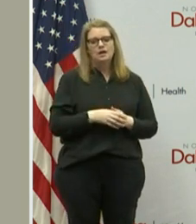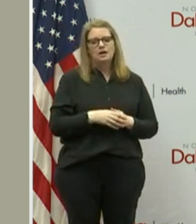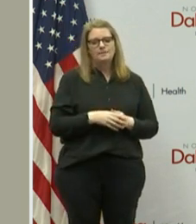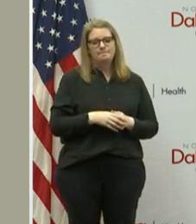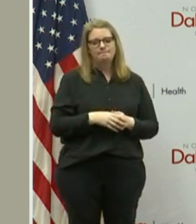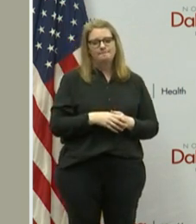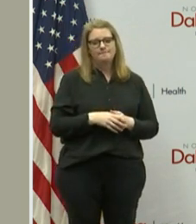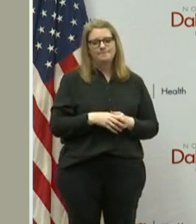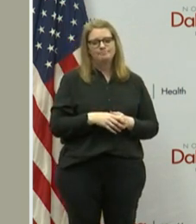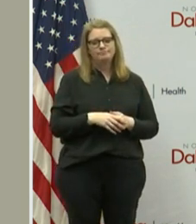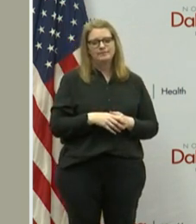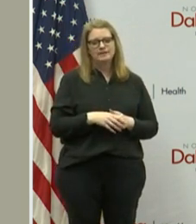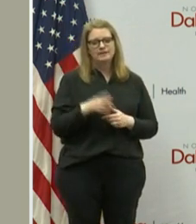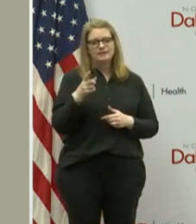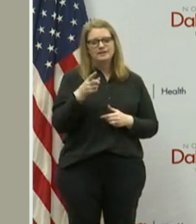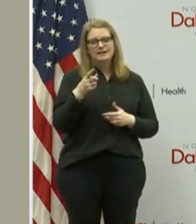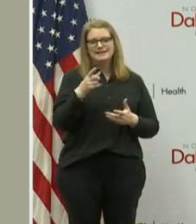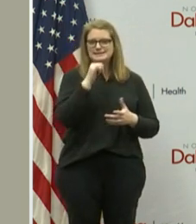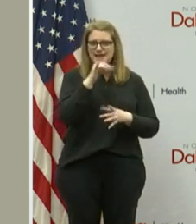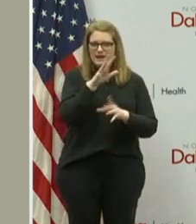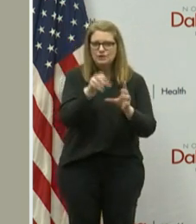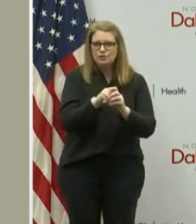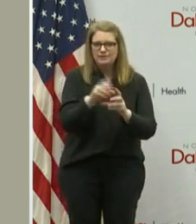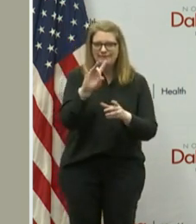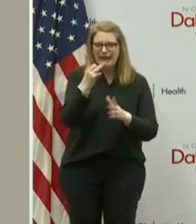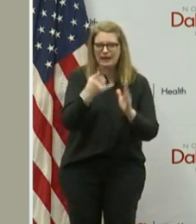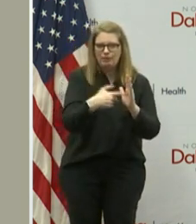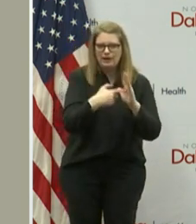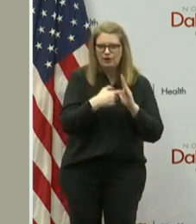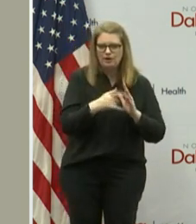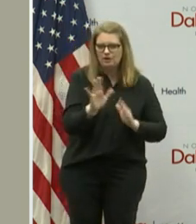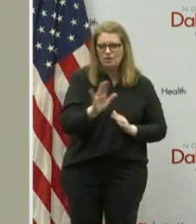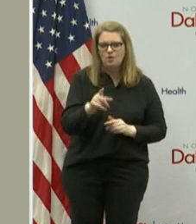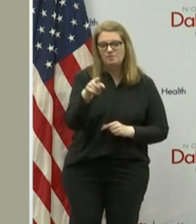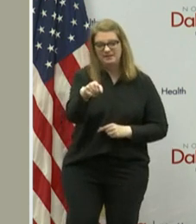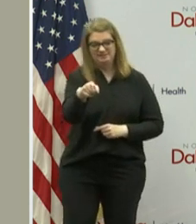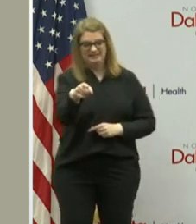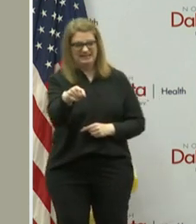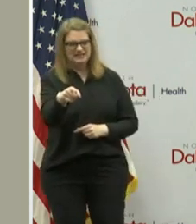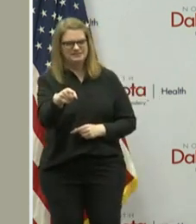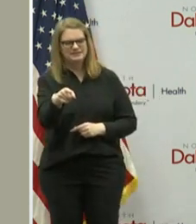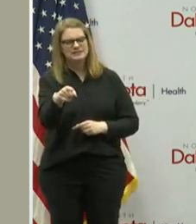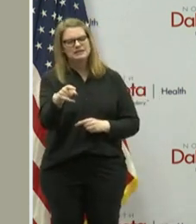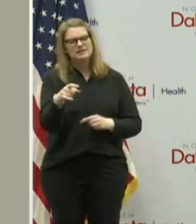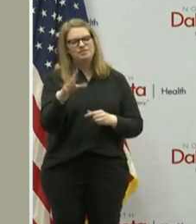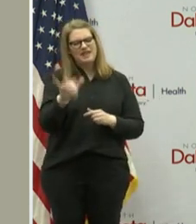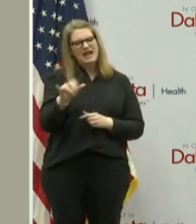DOING IT SO THAT IS FANTASTIC. I WANT TO SAY GO, NORTH DAKOTA.